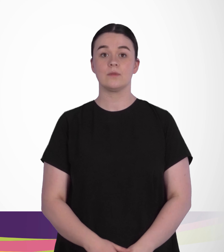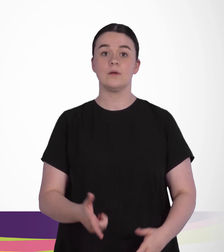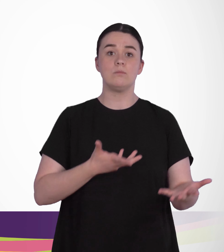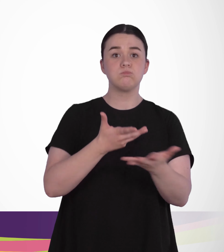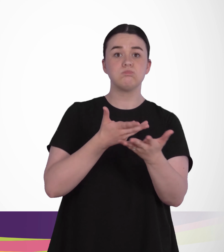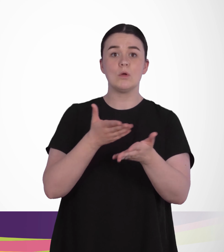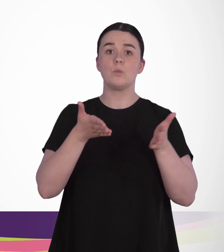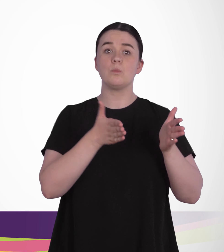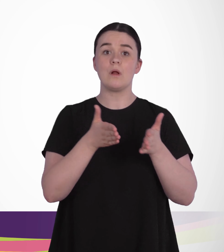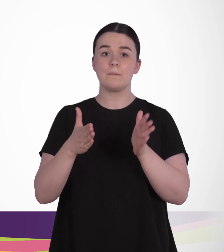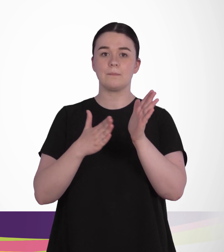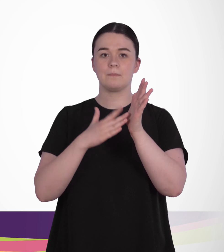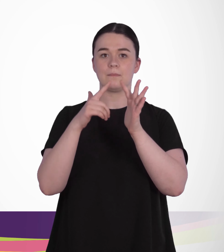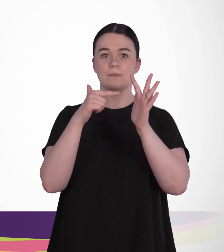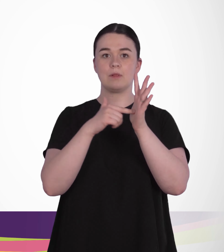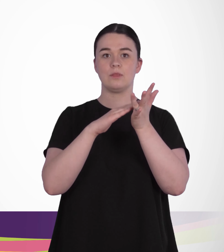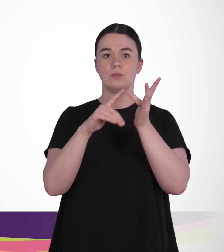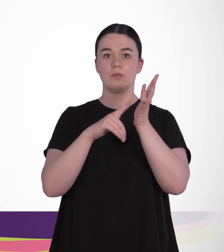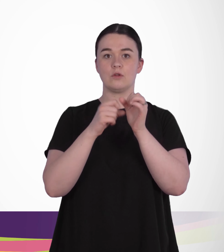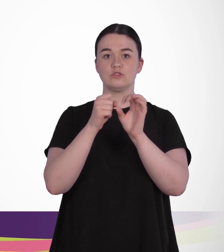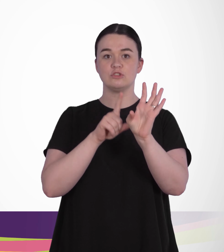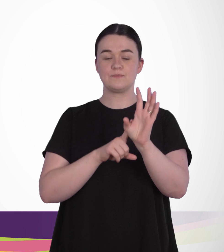Methodology